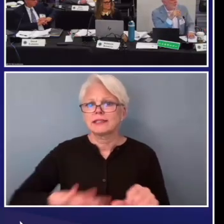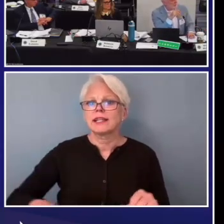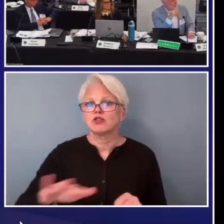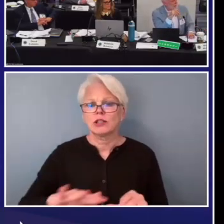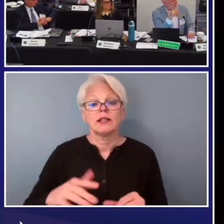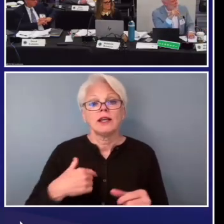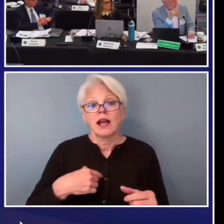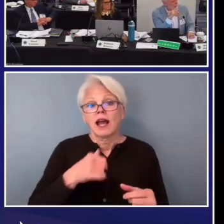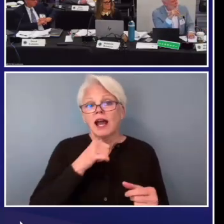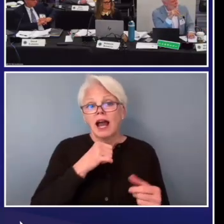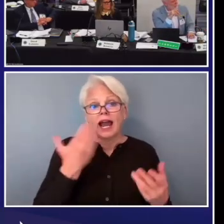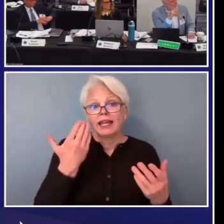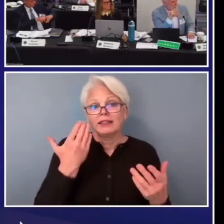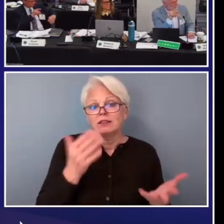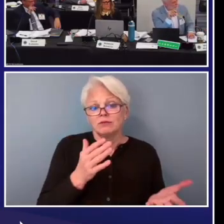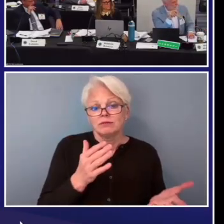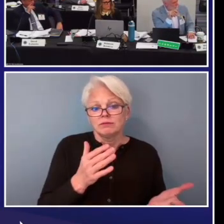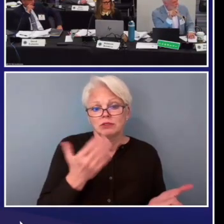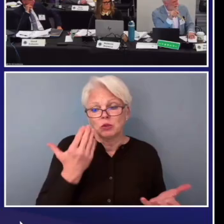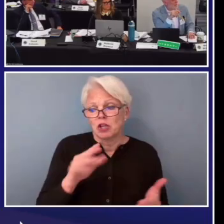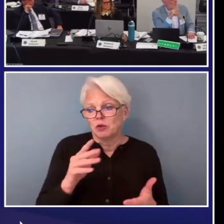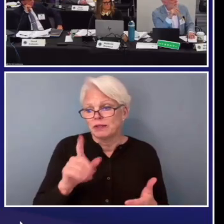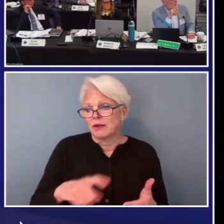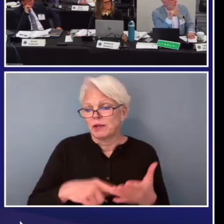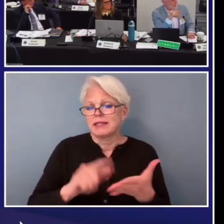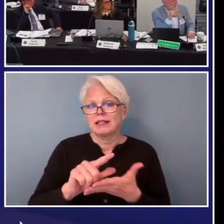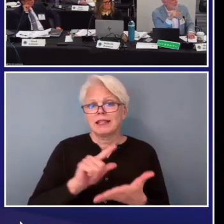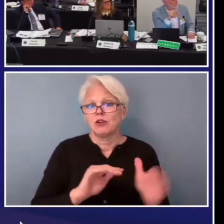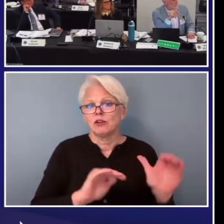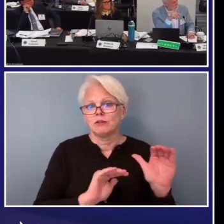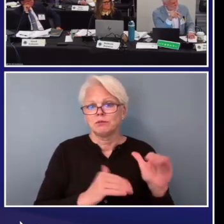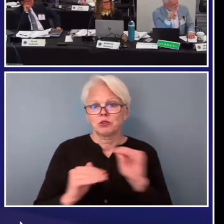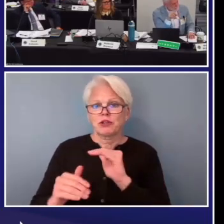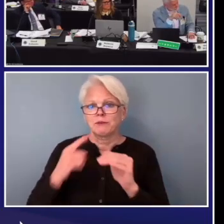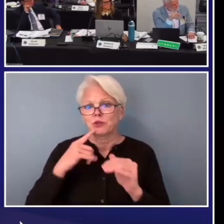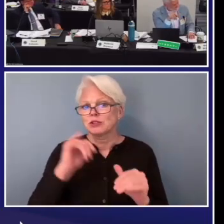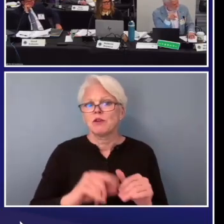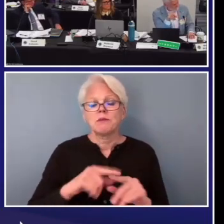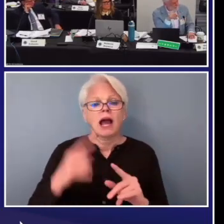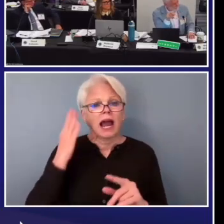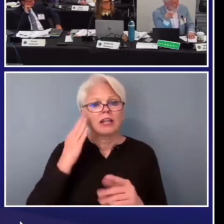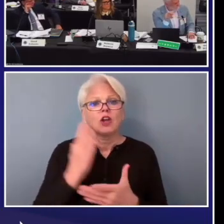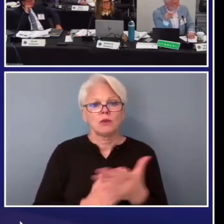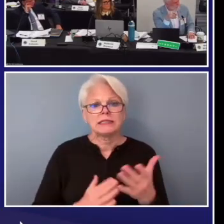um, uh, parameters for that, but I I know that in some of the states where we accredit public executions.